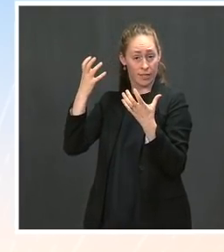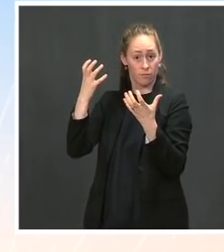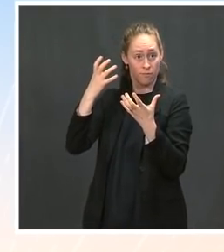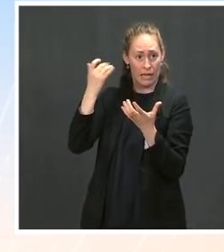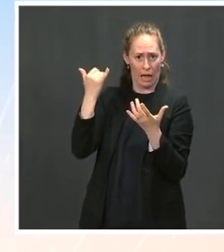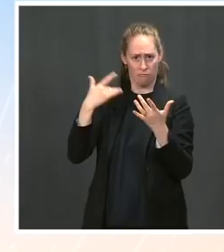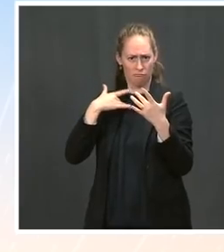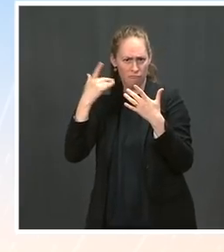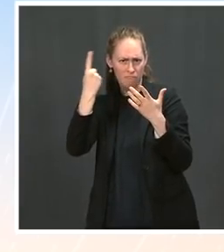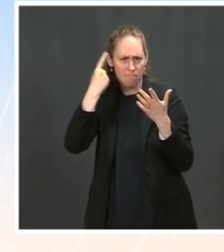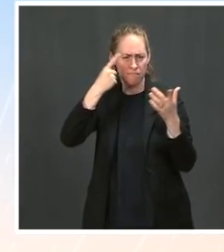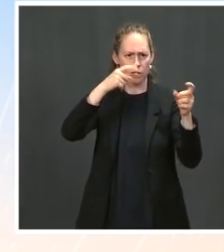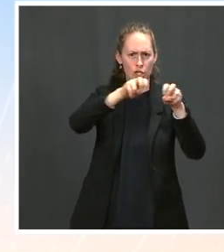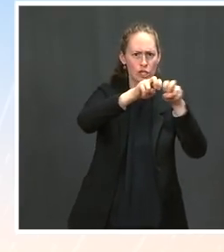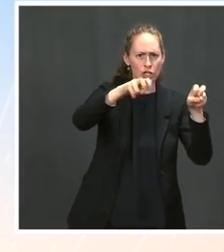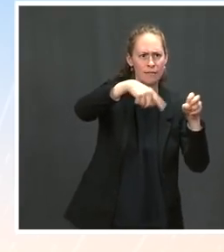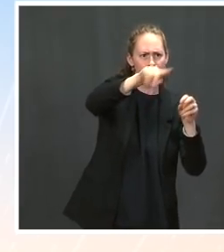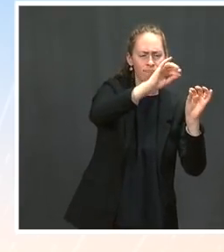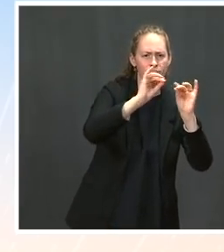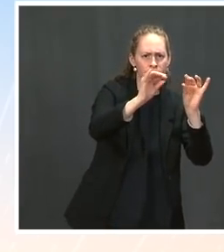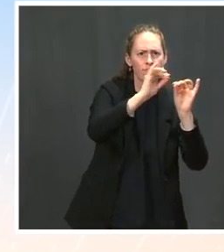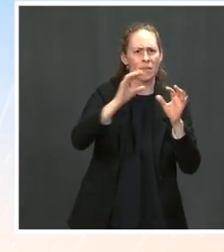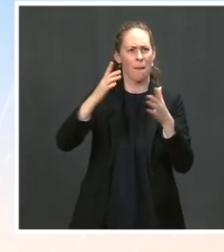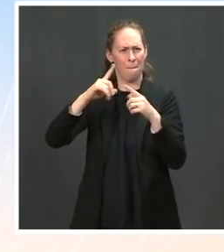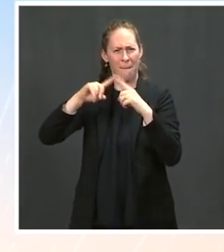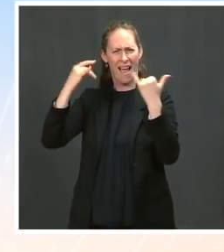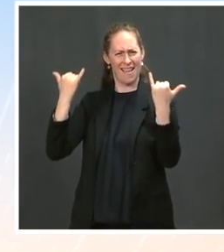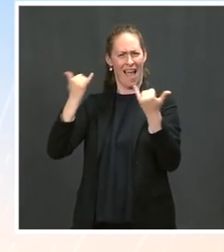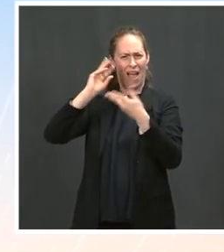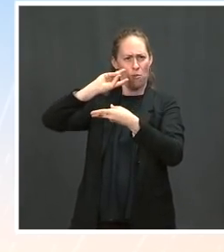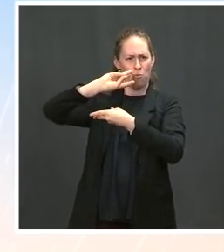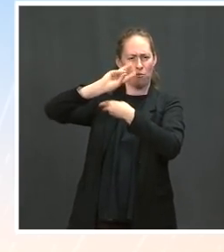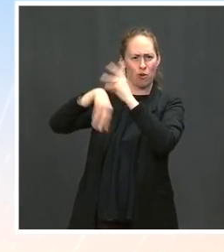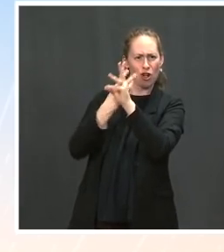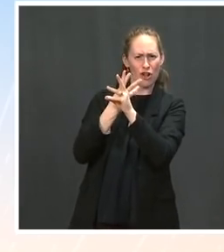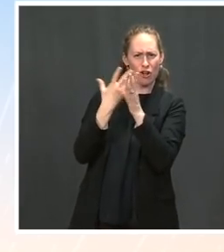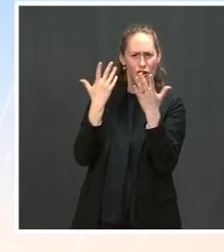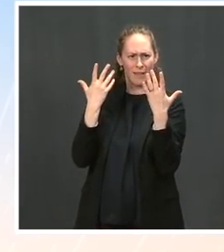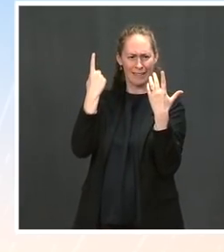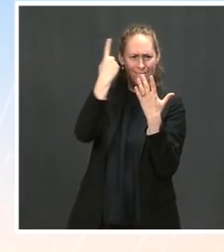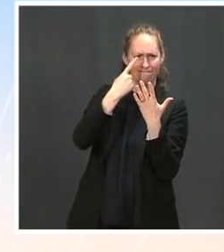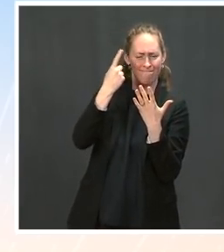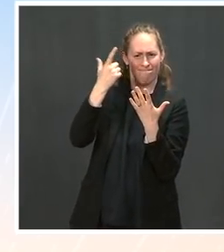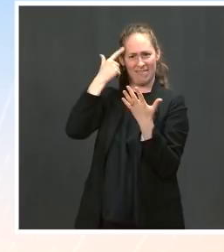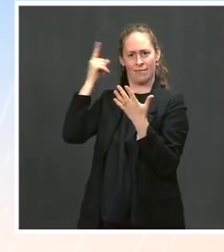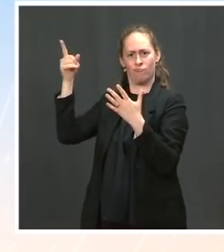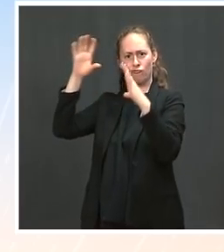and around the country could hear what he said; they'd be in a position to hear what he said today. We know there are worries about unrest.